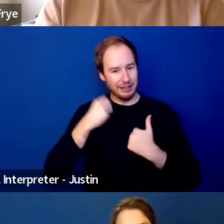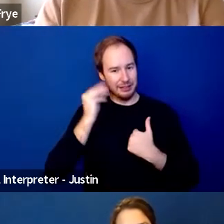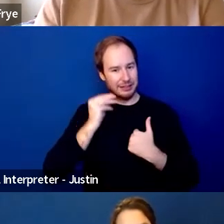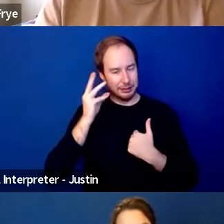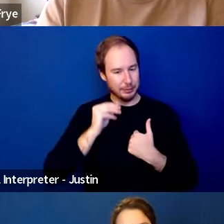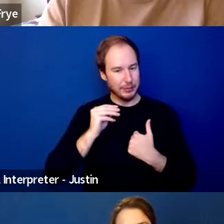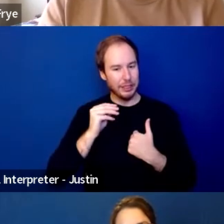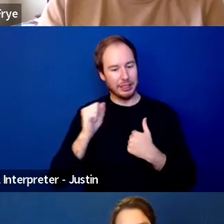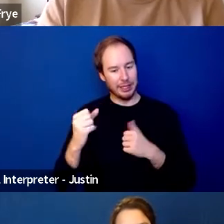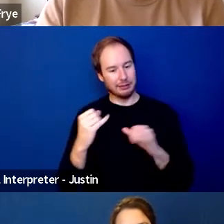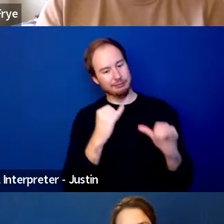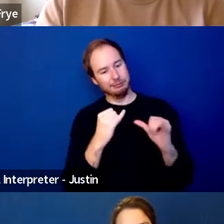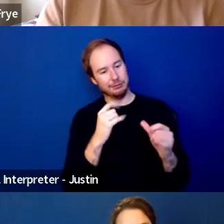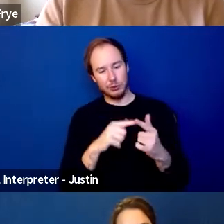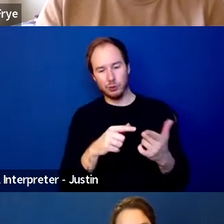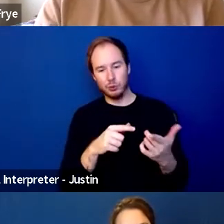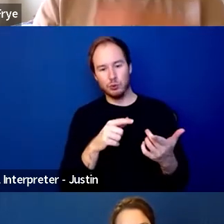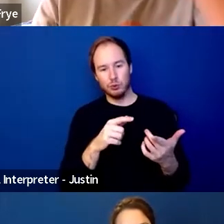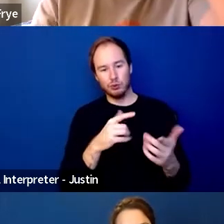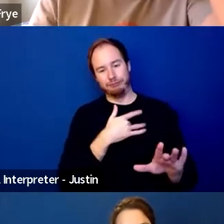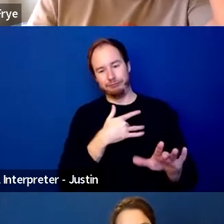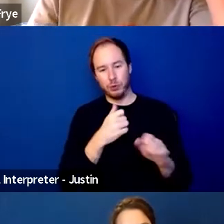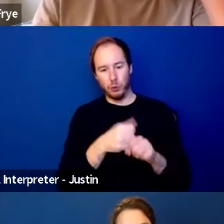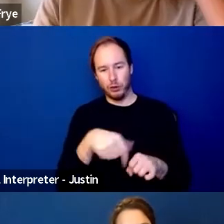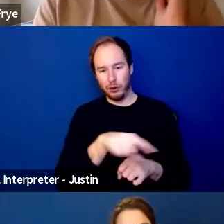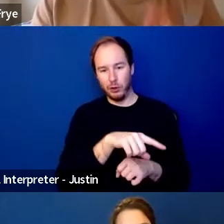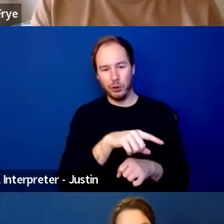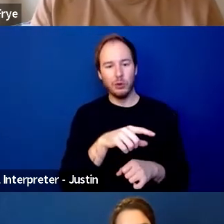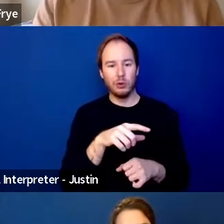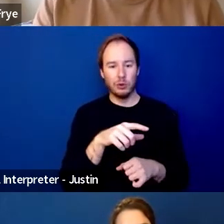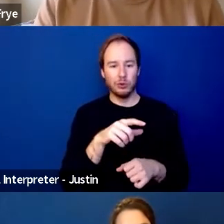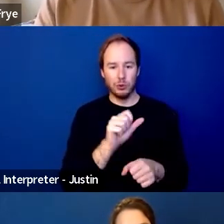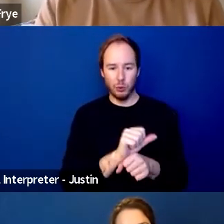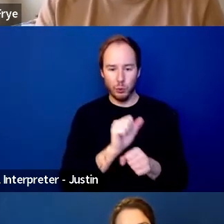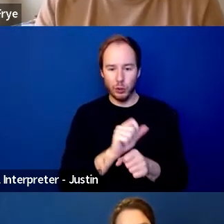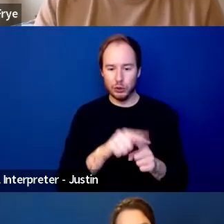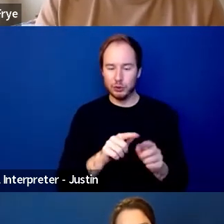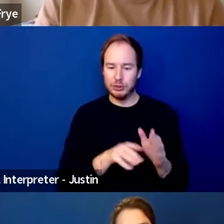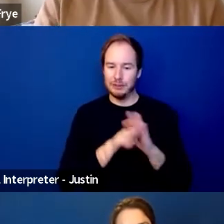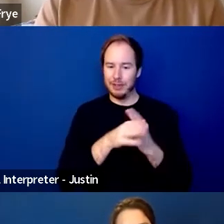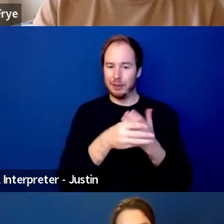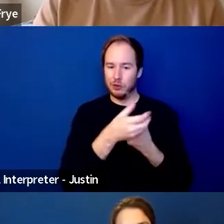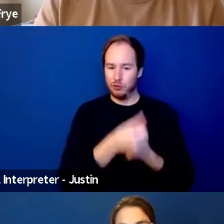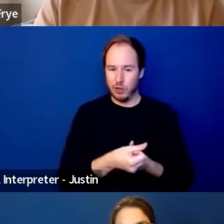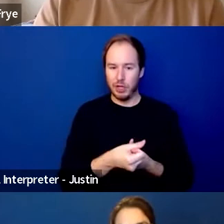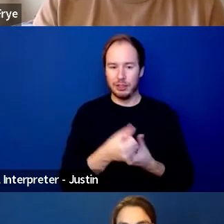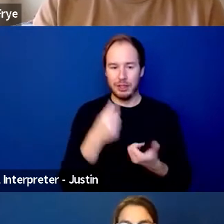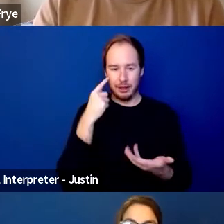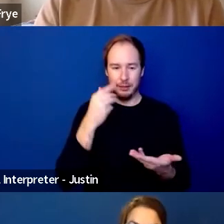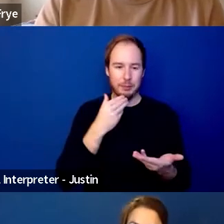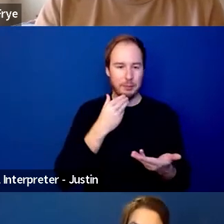to forge a connection and work towards trust-building that I think is maybe the most essential function